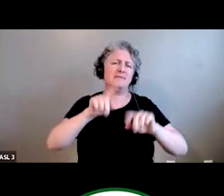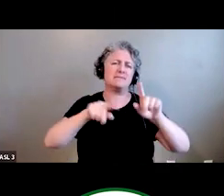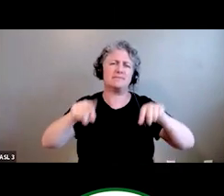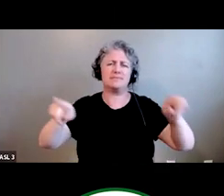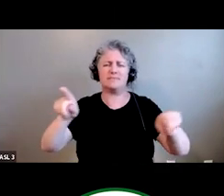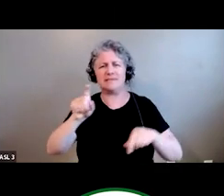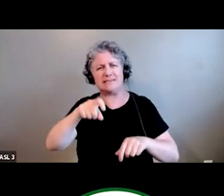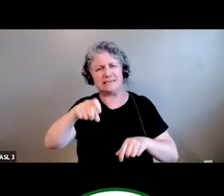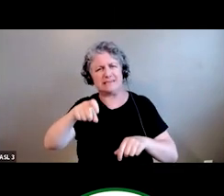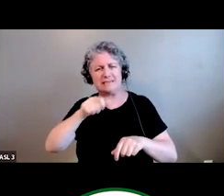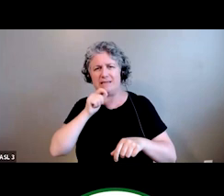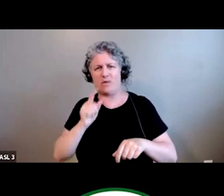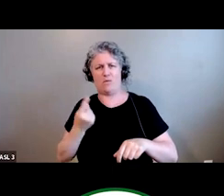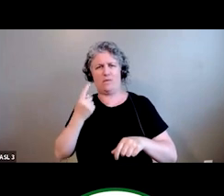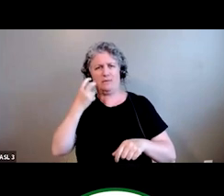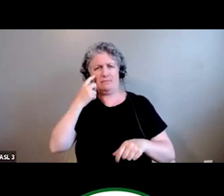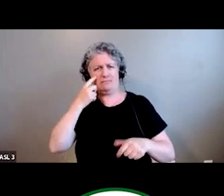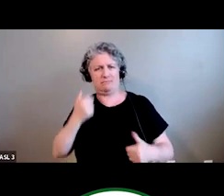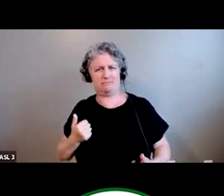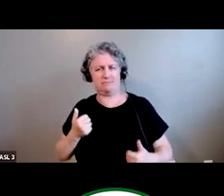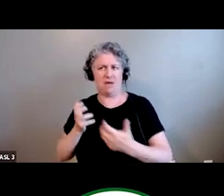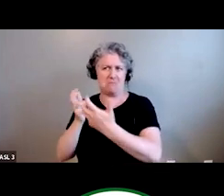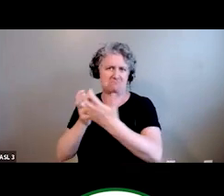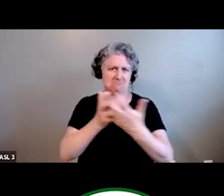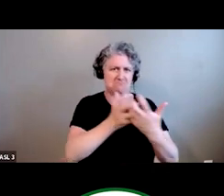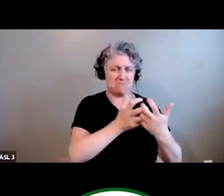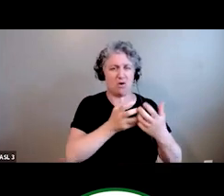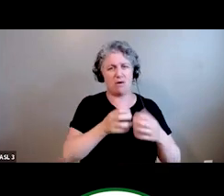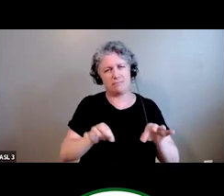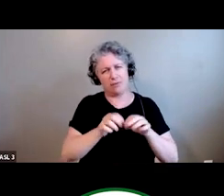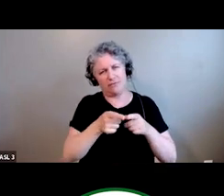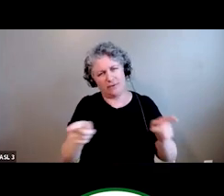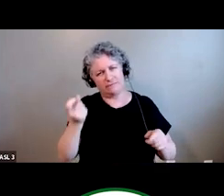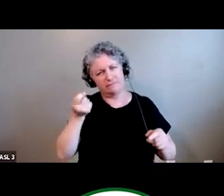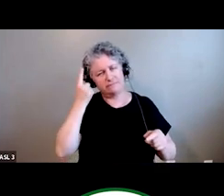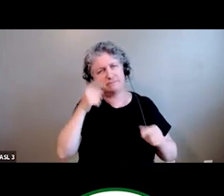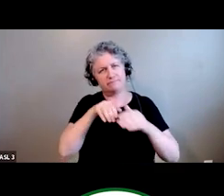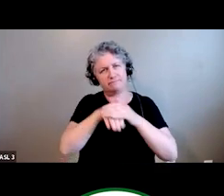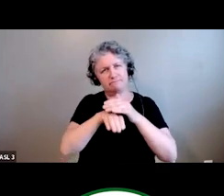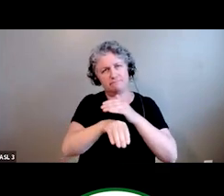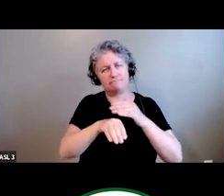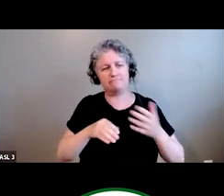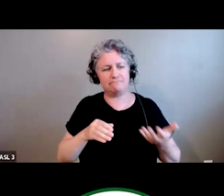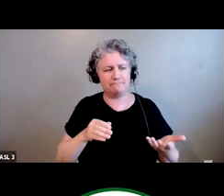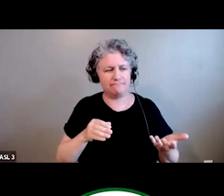So within a year, as soon as the conversation started, there was more access within that